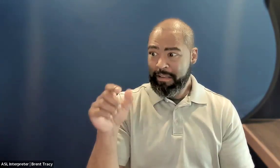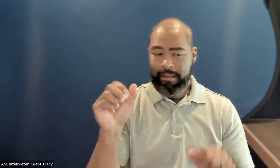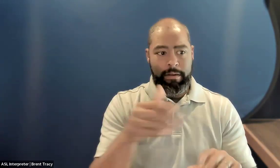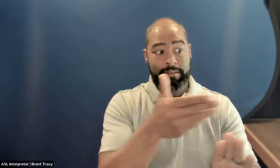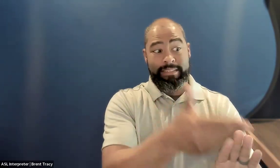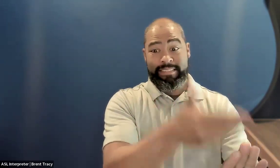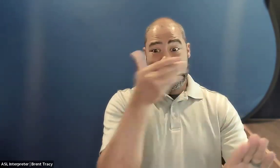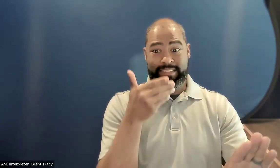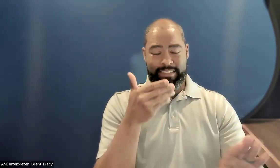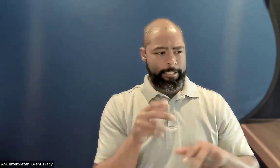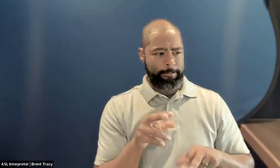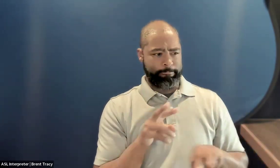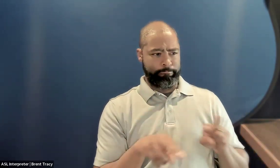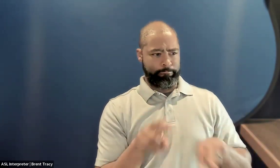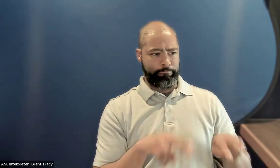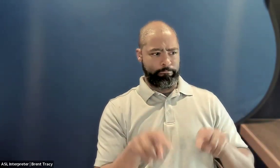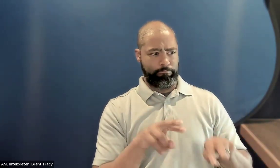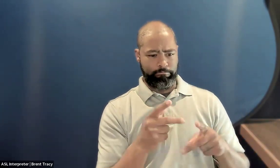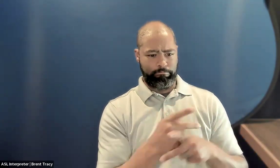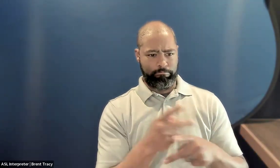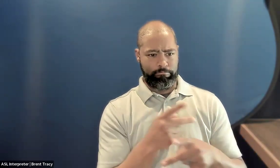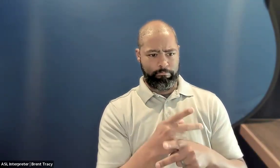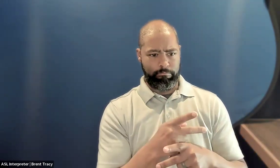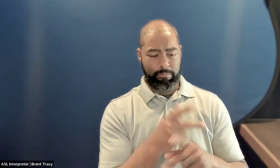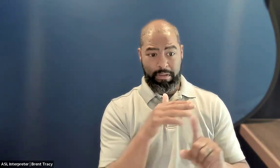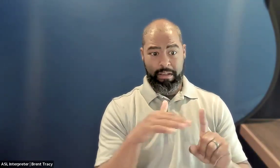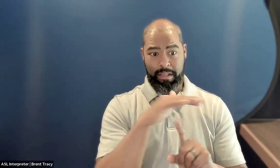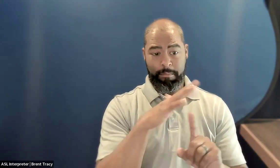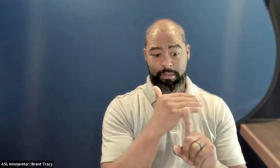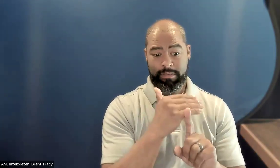risks to that project, even if they're not an expert in